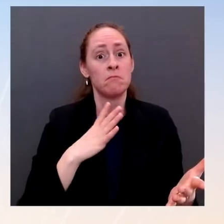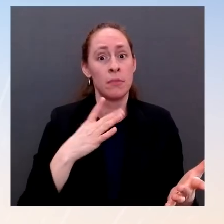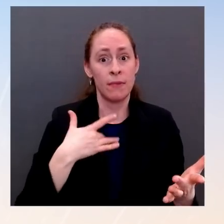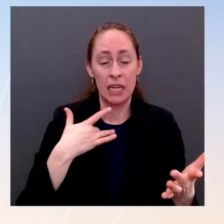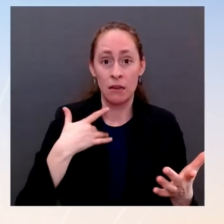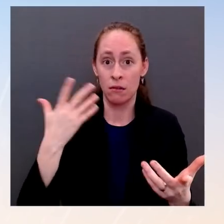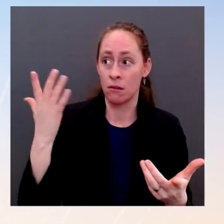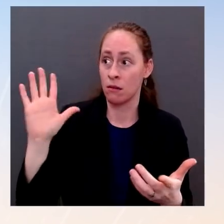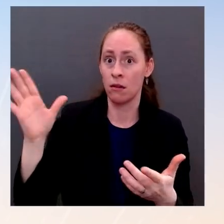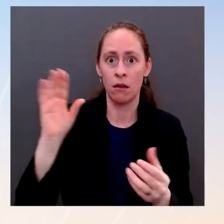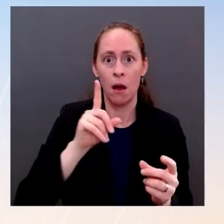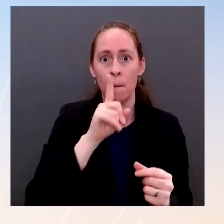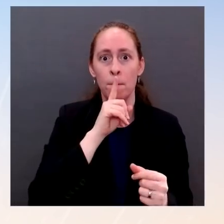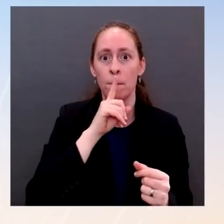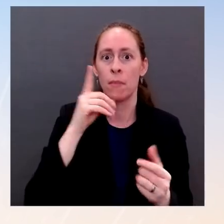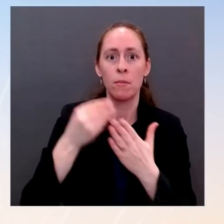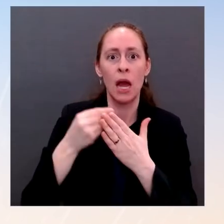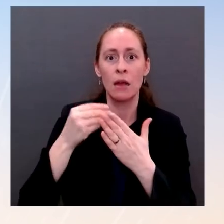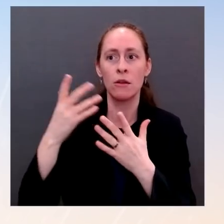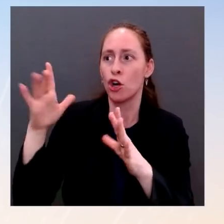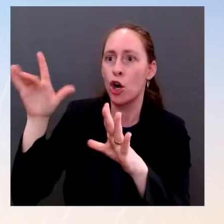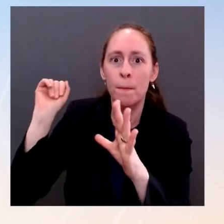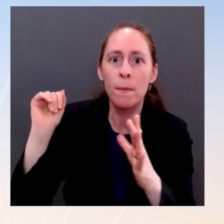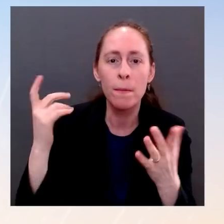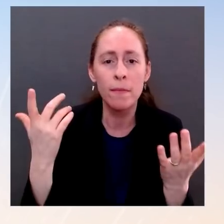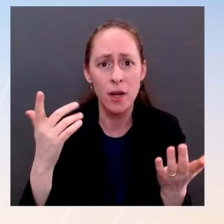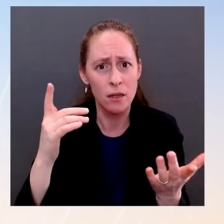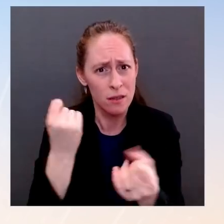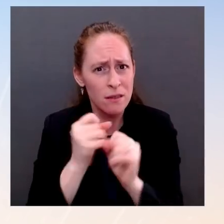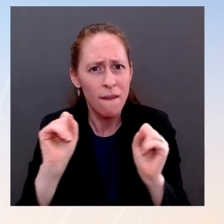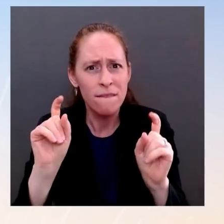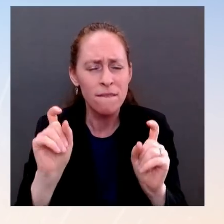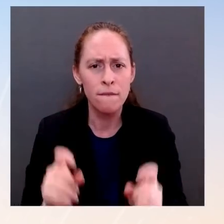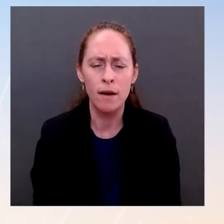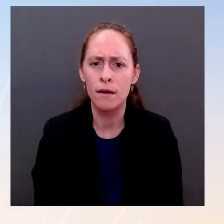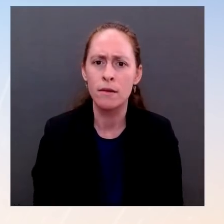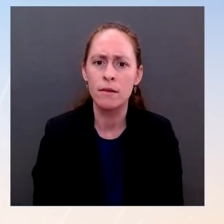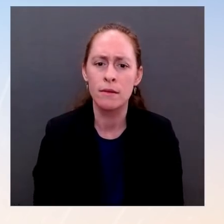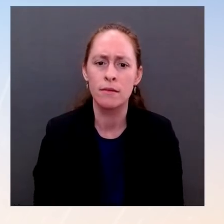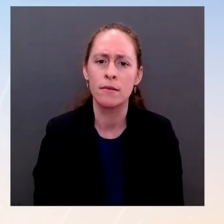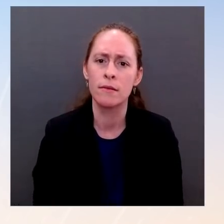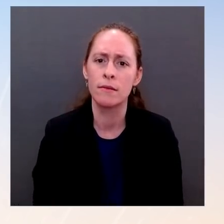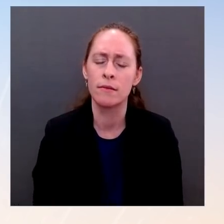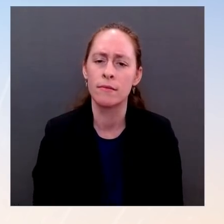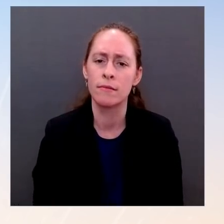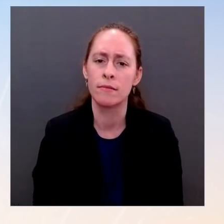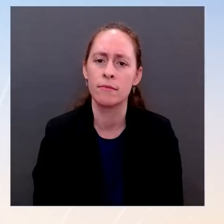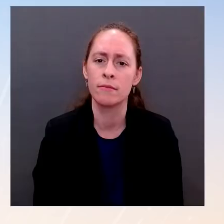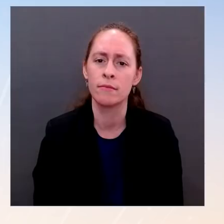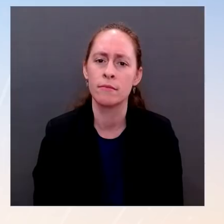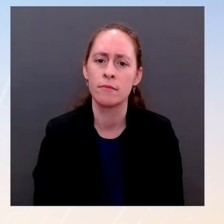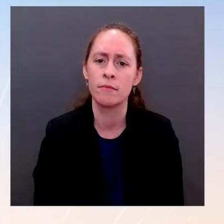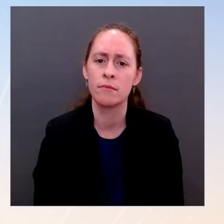that we have worked closely with the private sector to press critical infrastructure owners and operators in the private sector